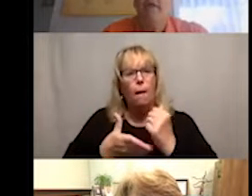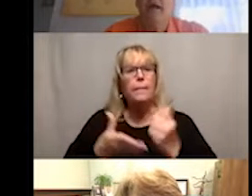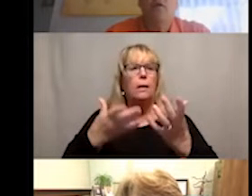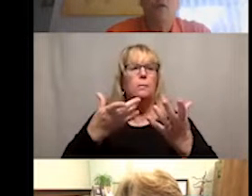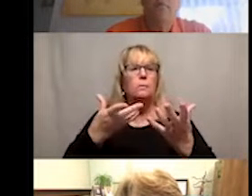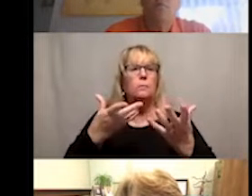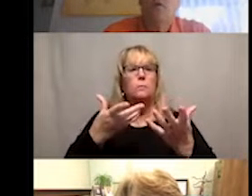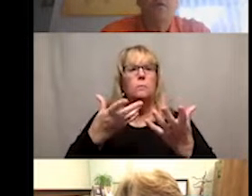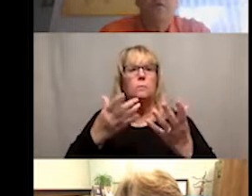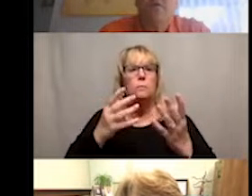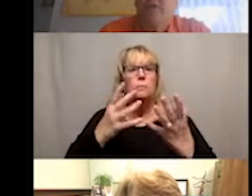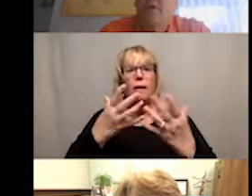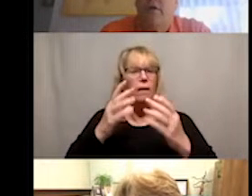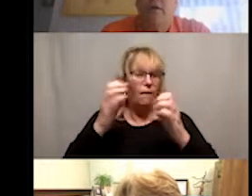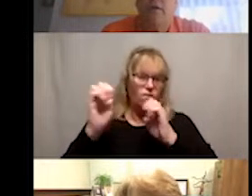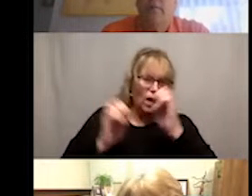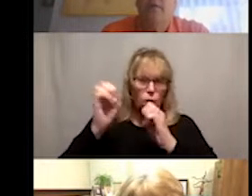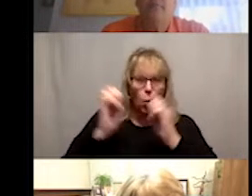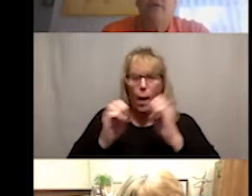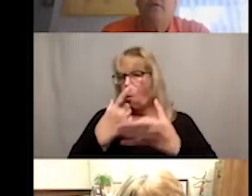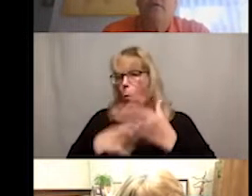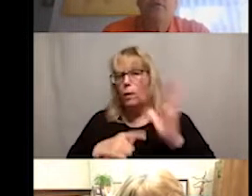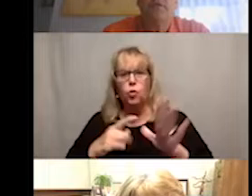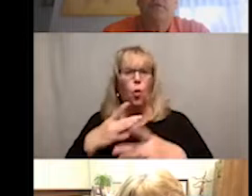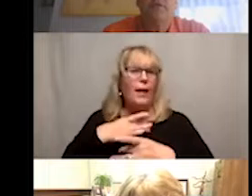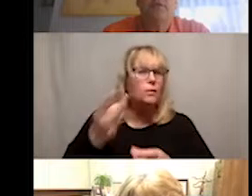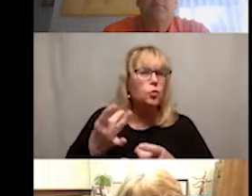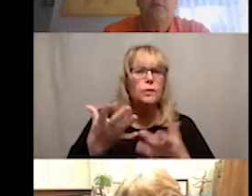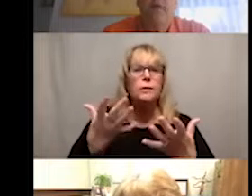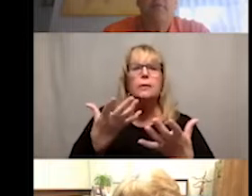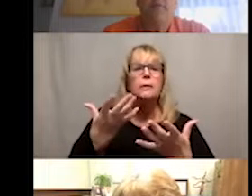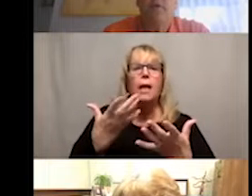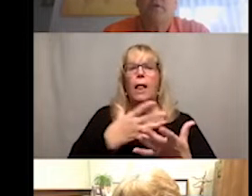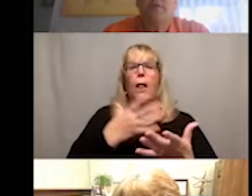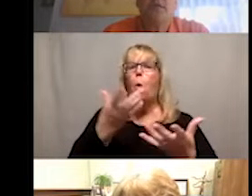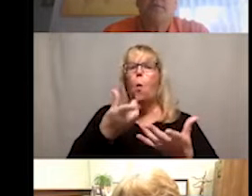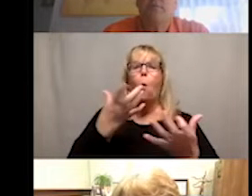evaluate what their interests are and it might be using some type of career assessment